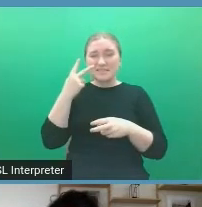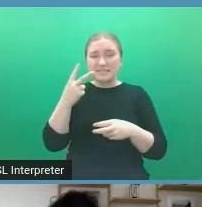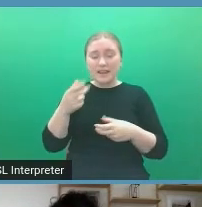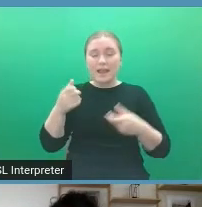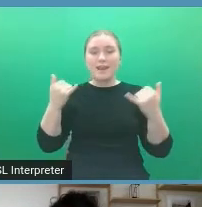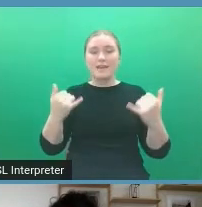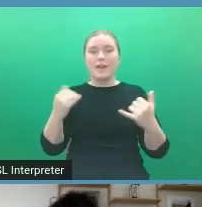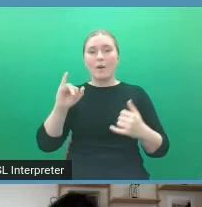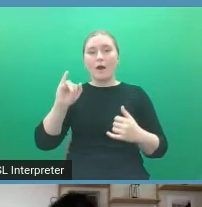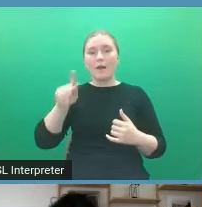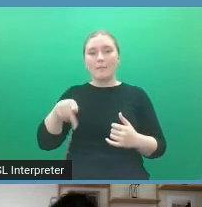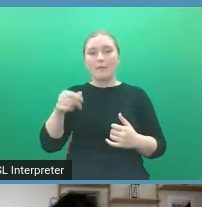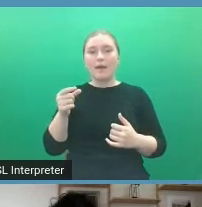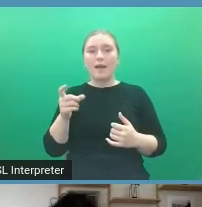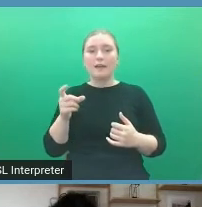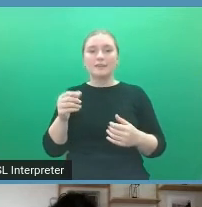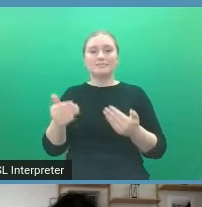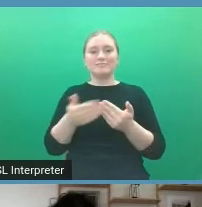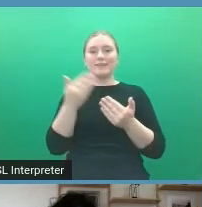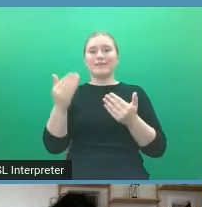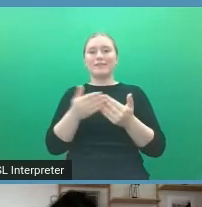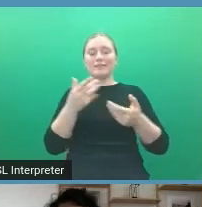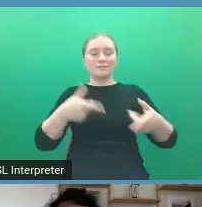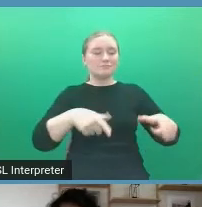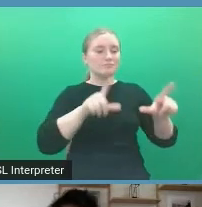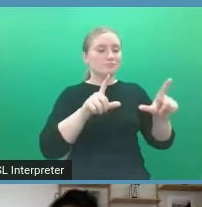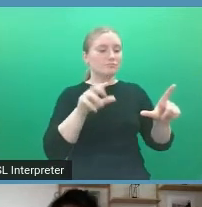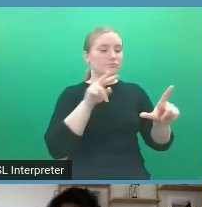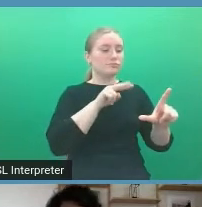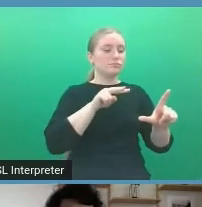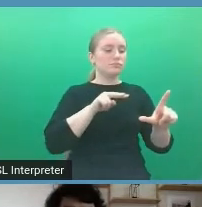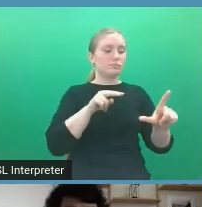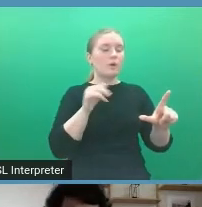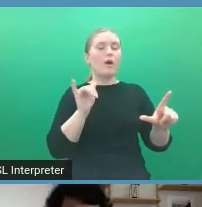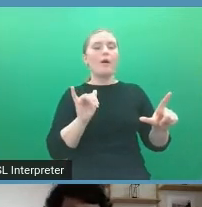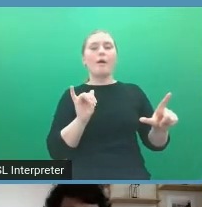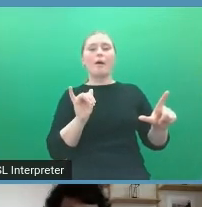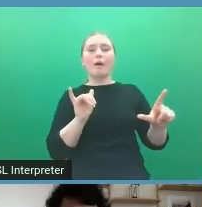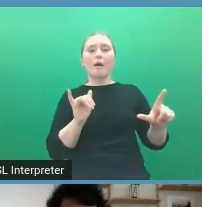on the ipads for visitors who are low vision or blind who can't see the object. We're able